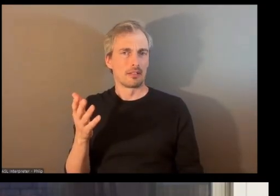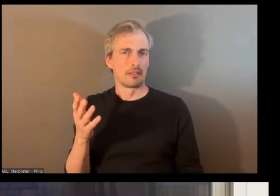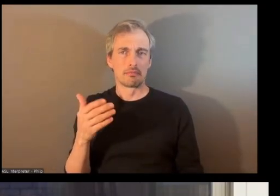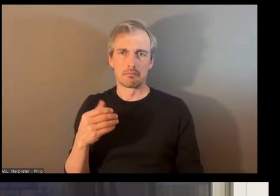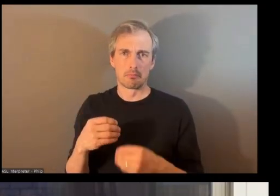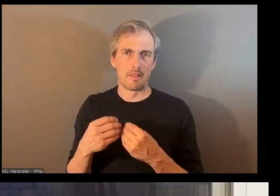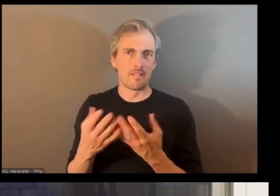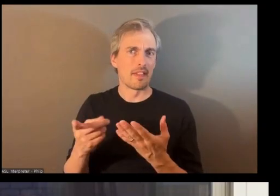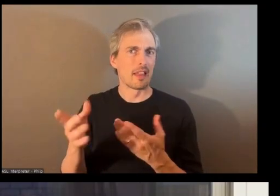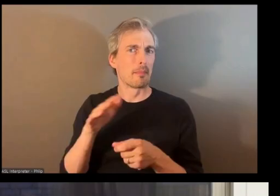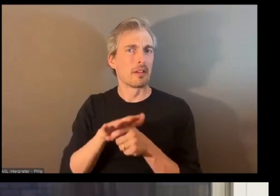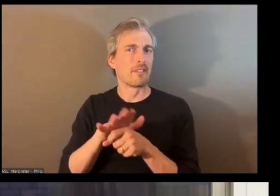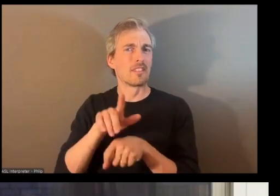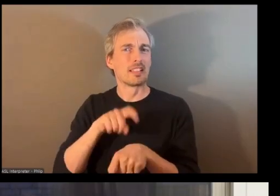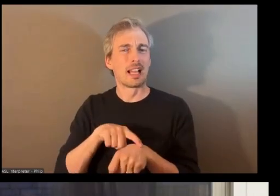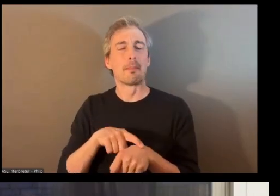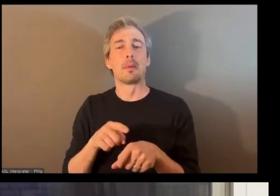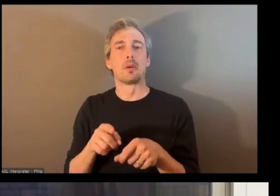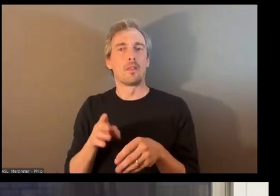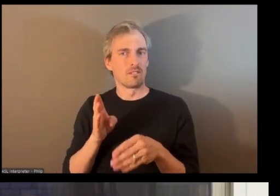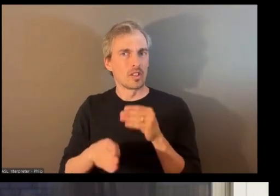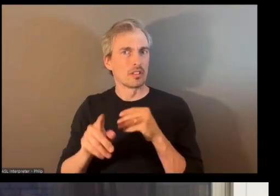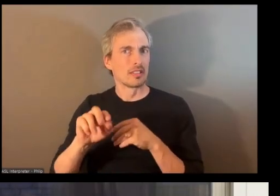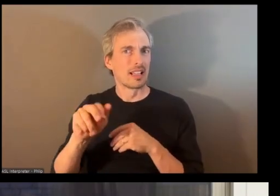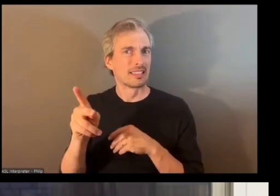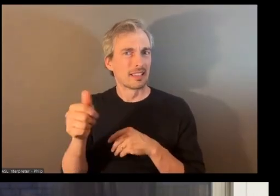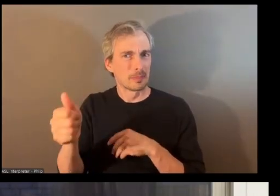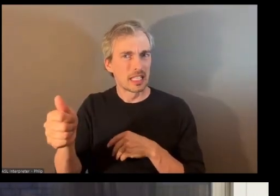So... Write clear, respectful, and intuitive content.